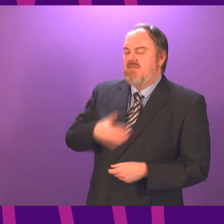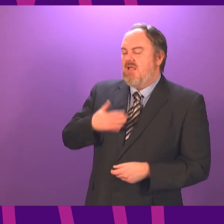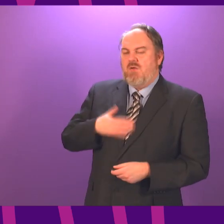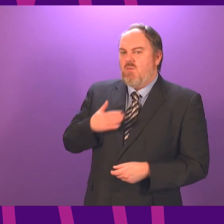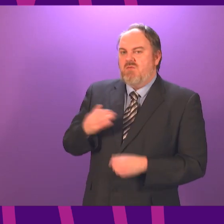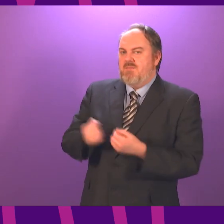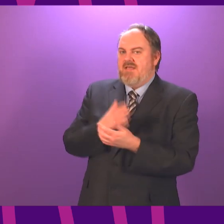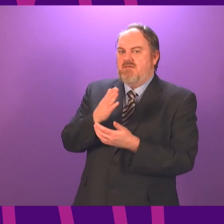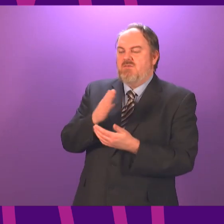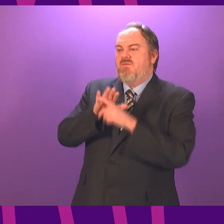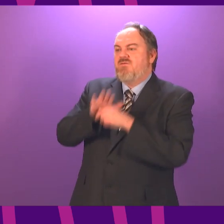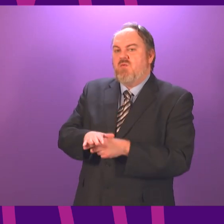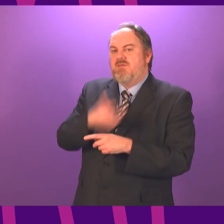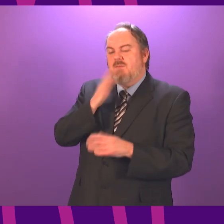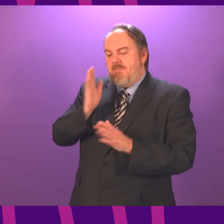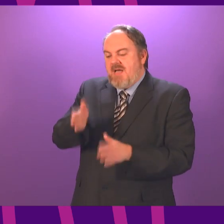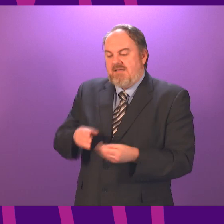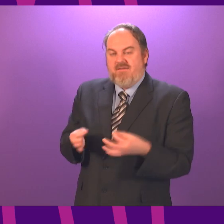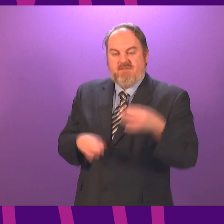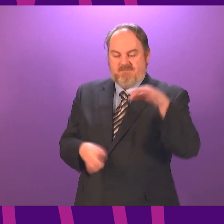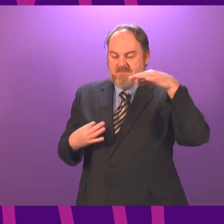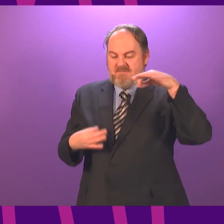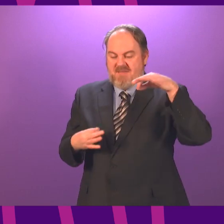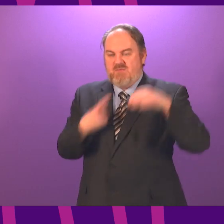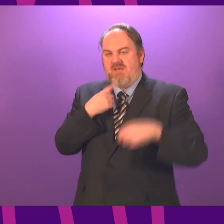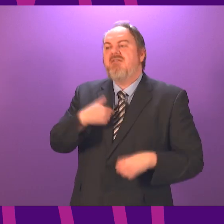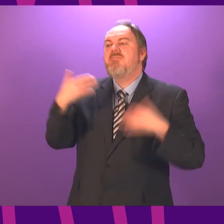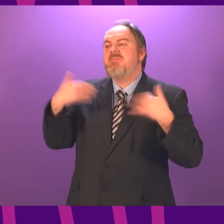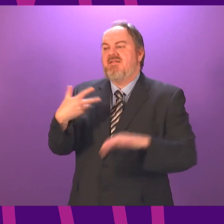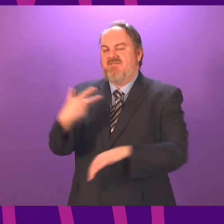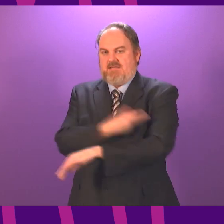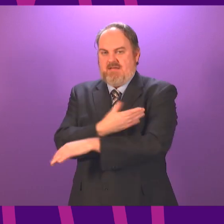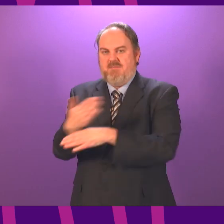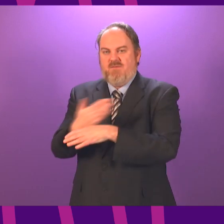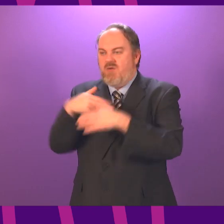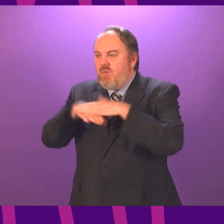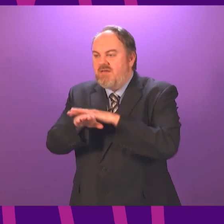being based on anything like that. I think that it is important that we do not get caught